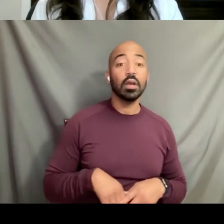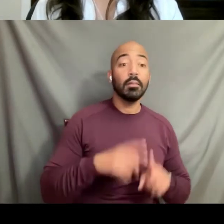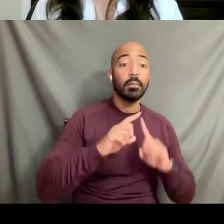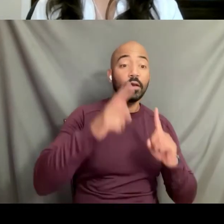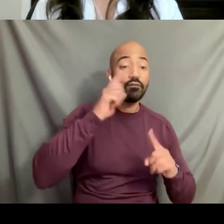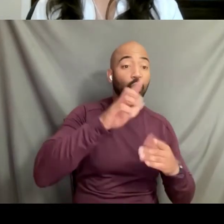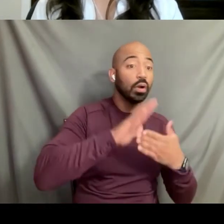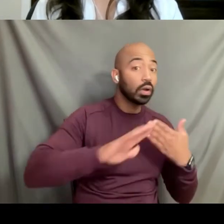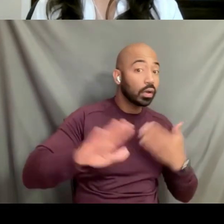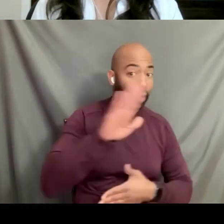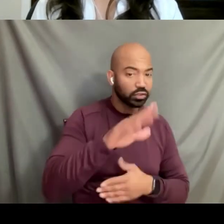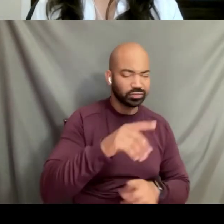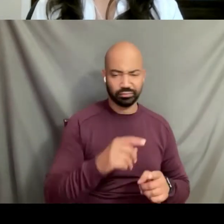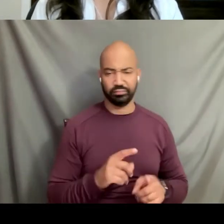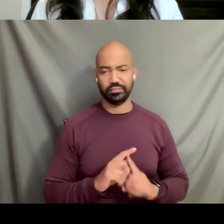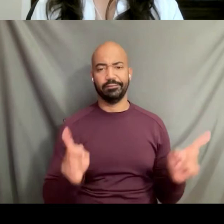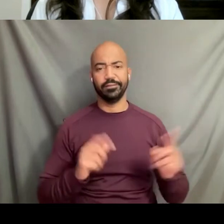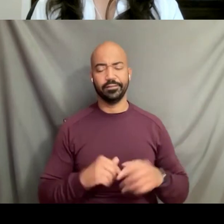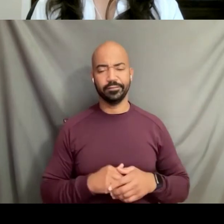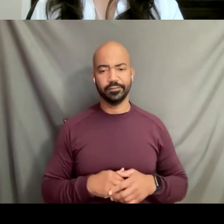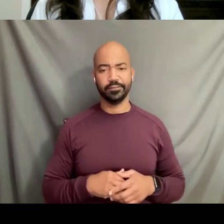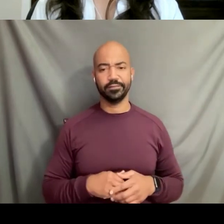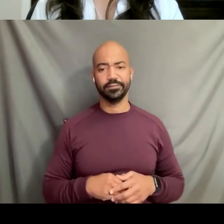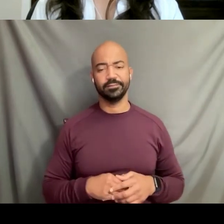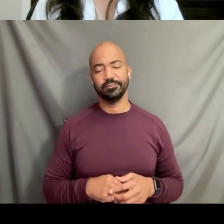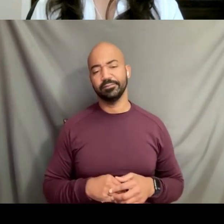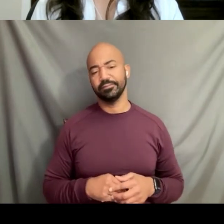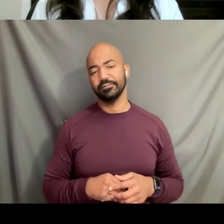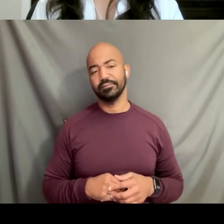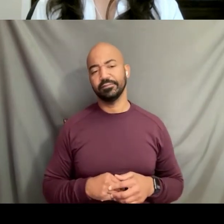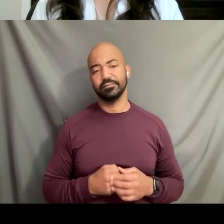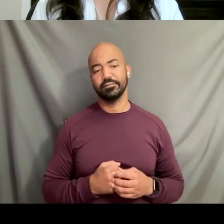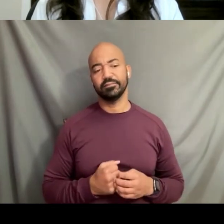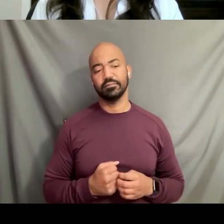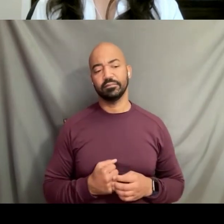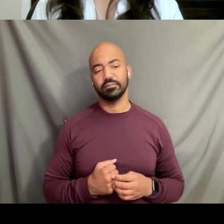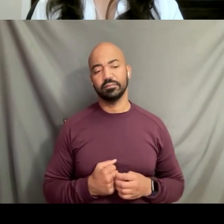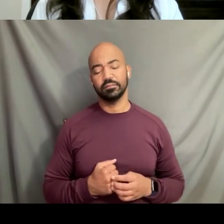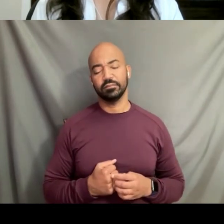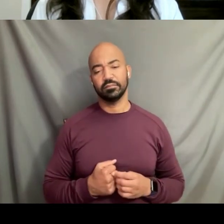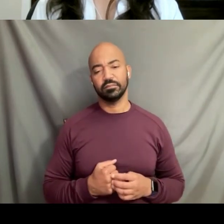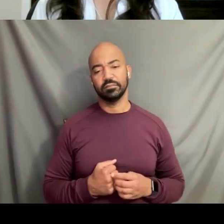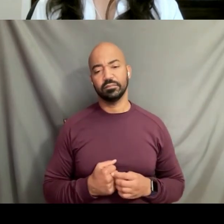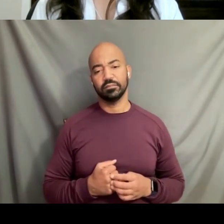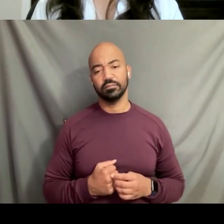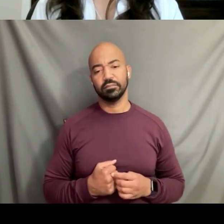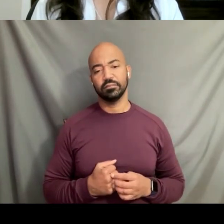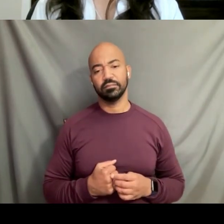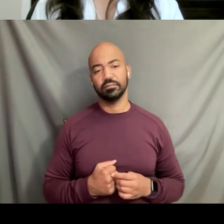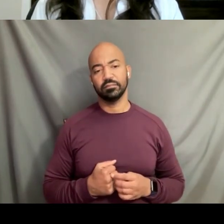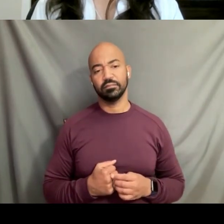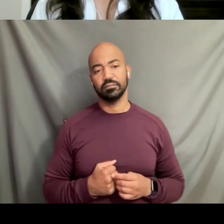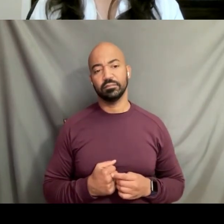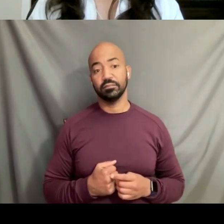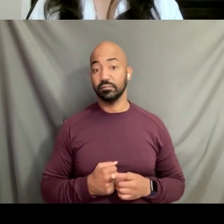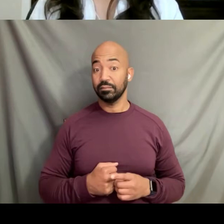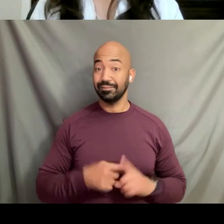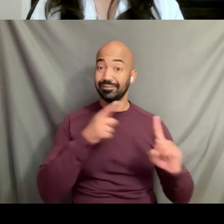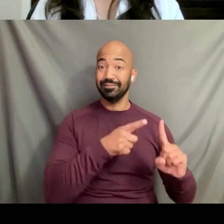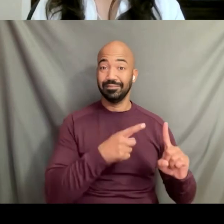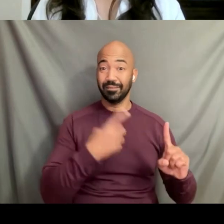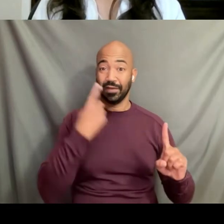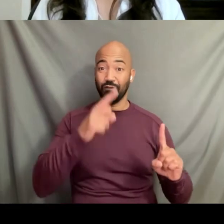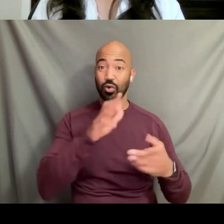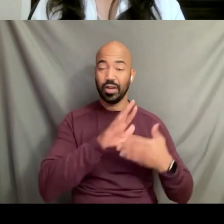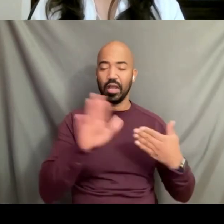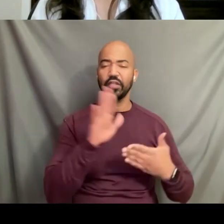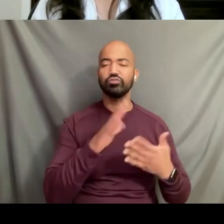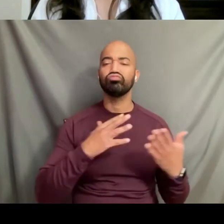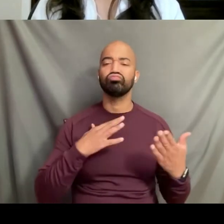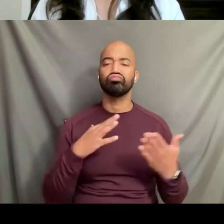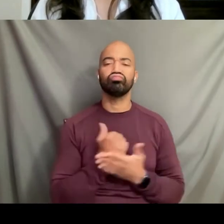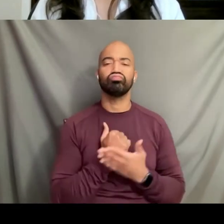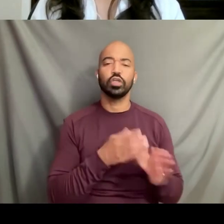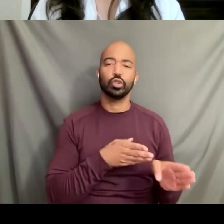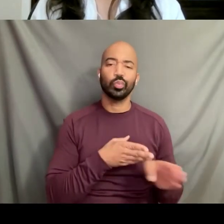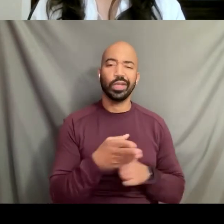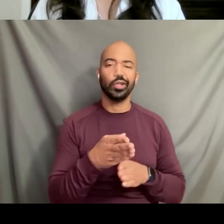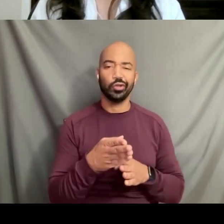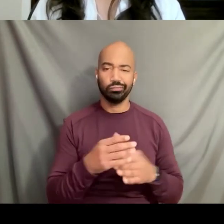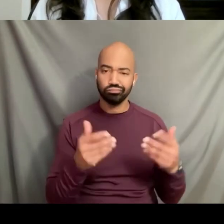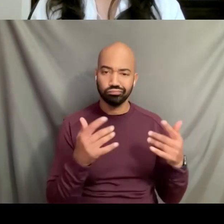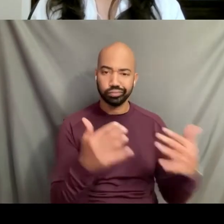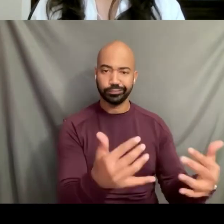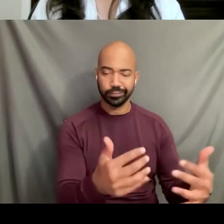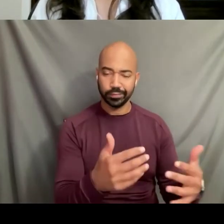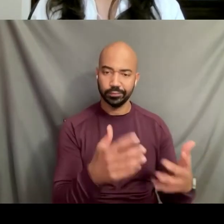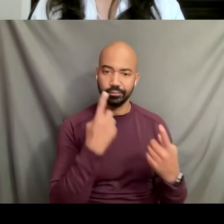are in colleges are there to really, really pursue their career, and also going forward.